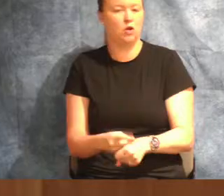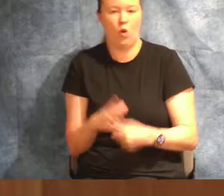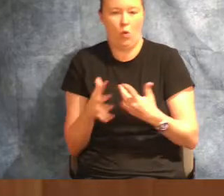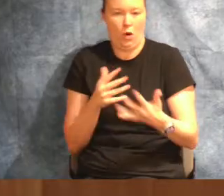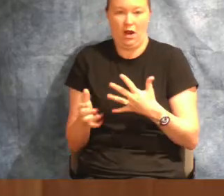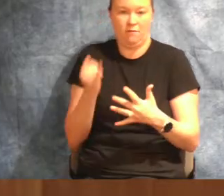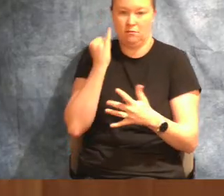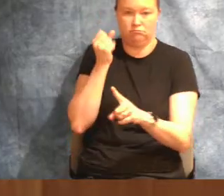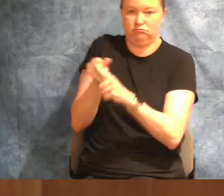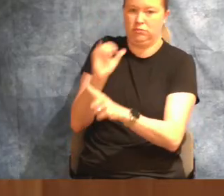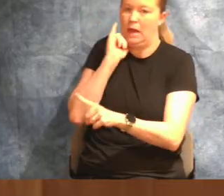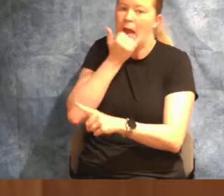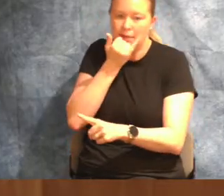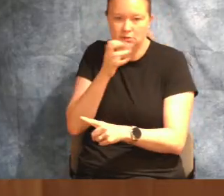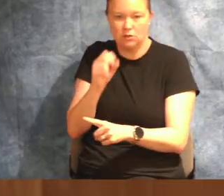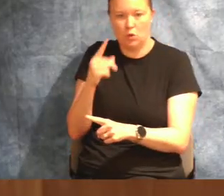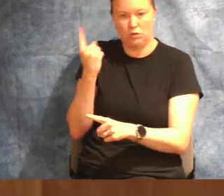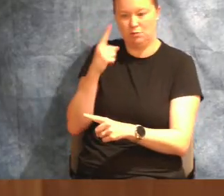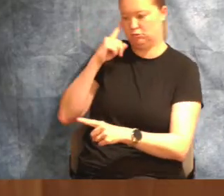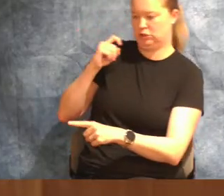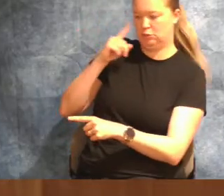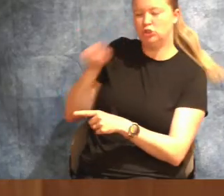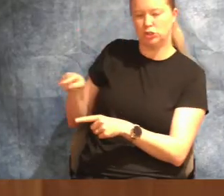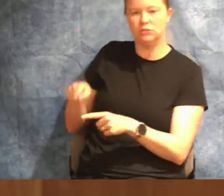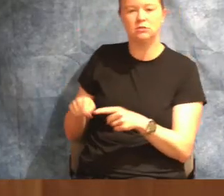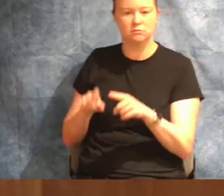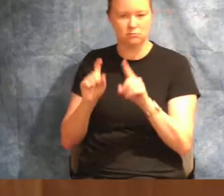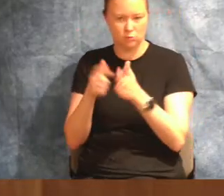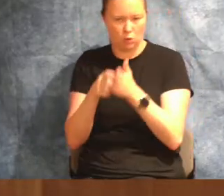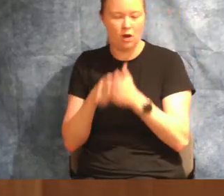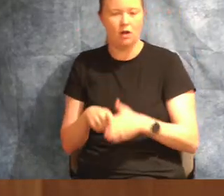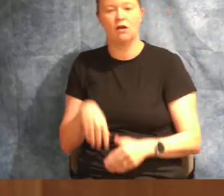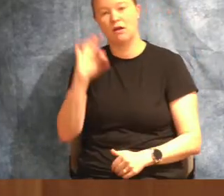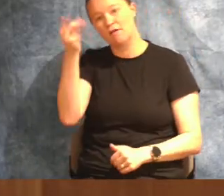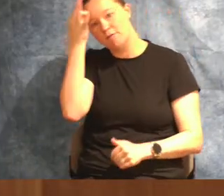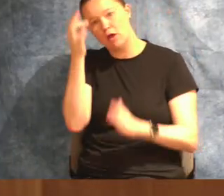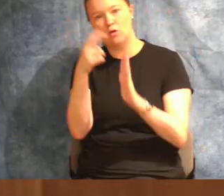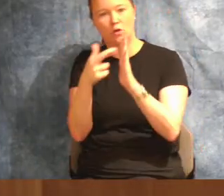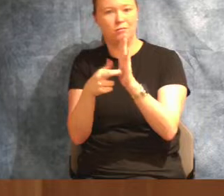an accident or reasonable suspicion. well the federal regulations just recently revised their